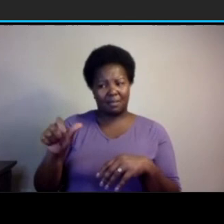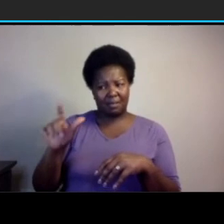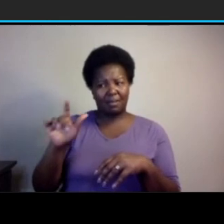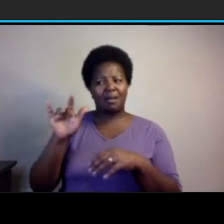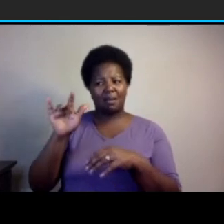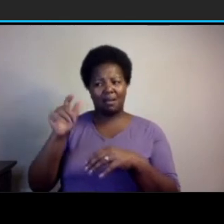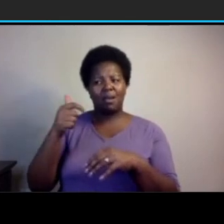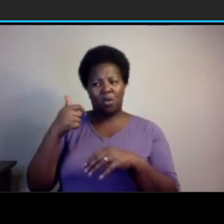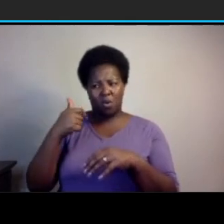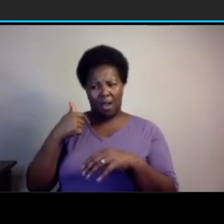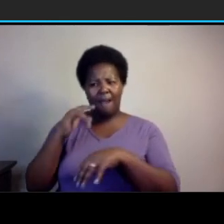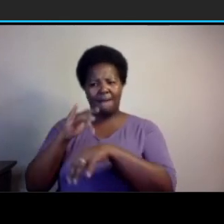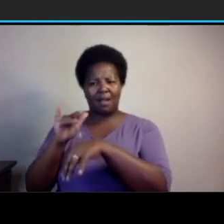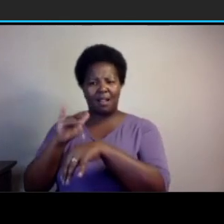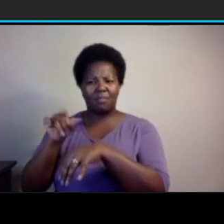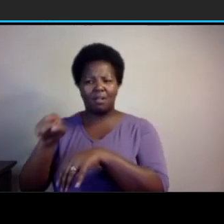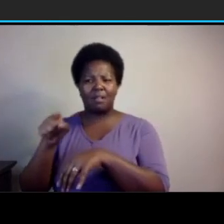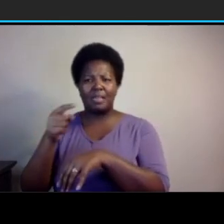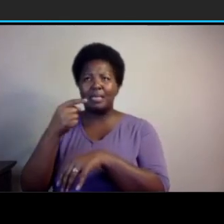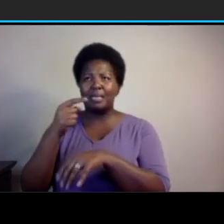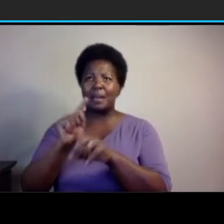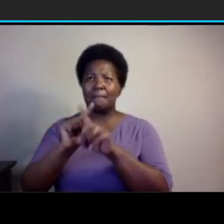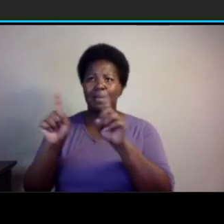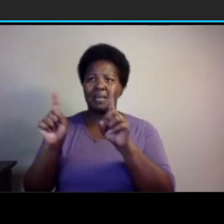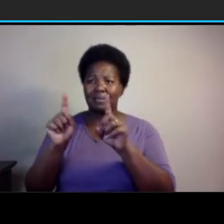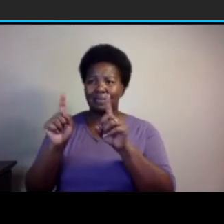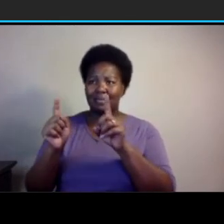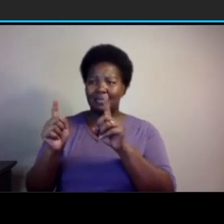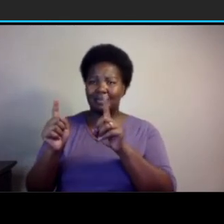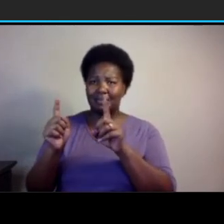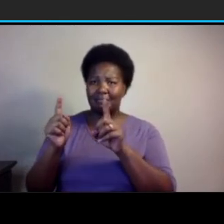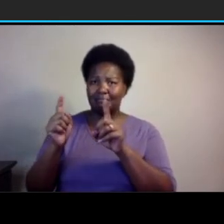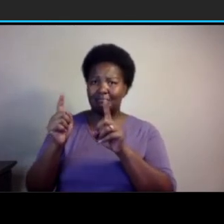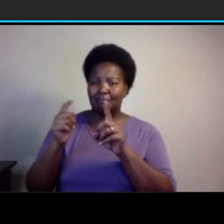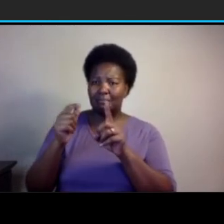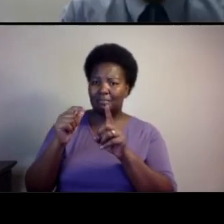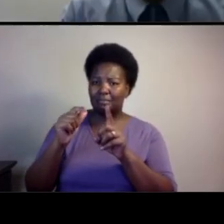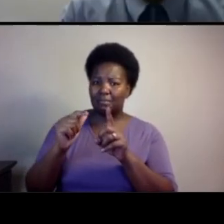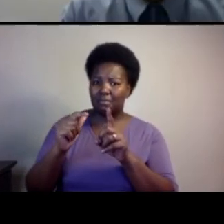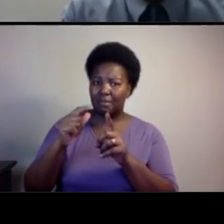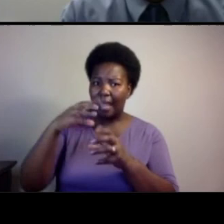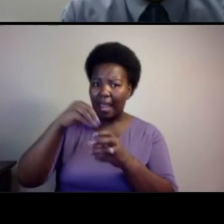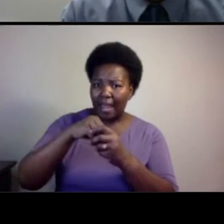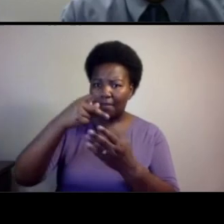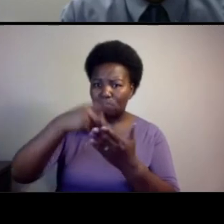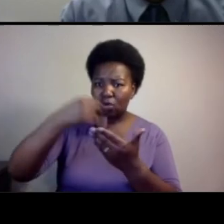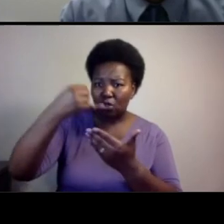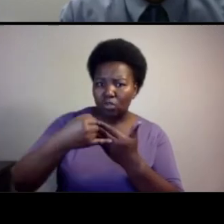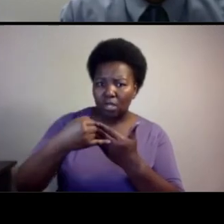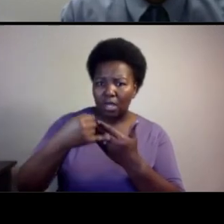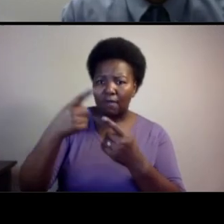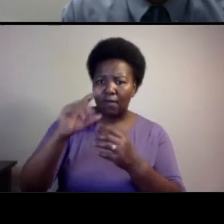and all the intersections they provide uh safe uh causing for possessions